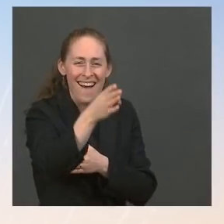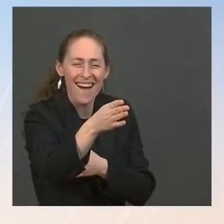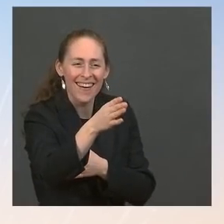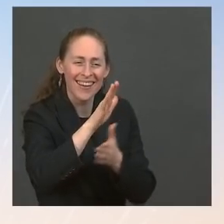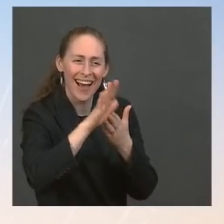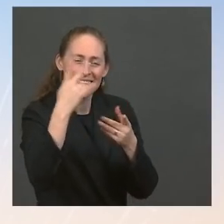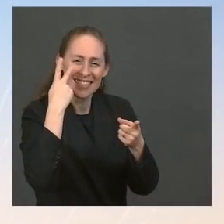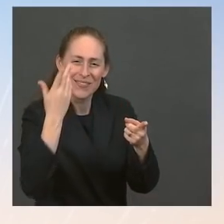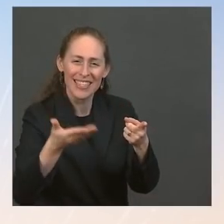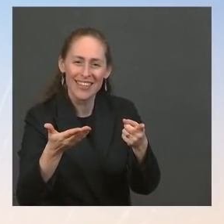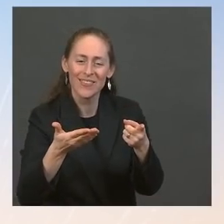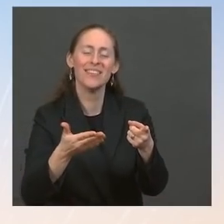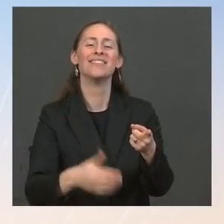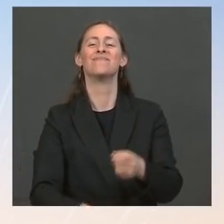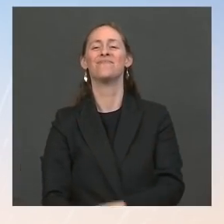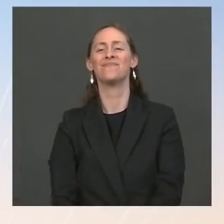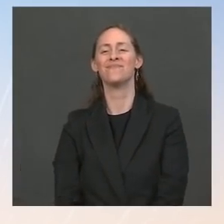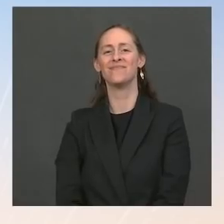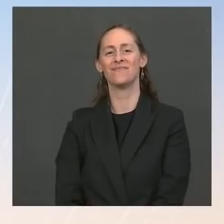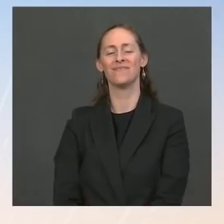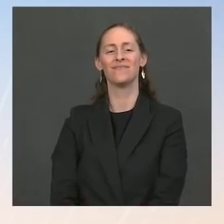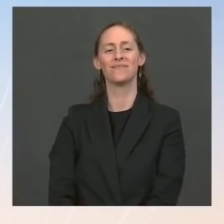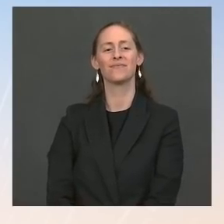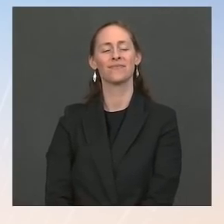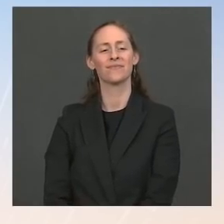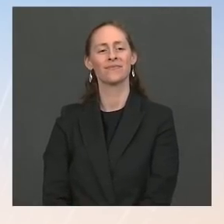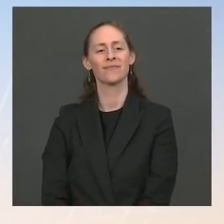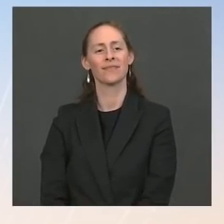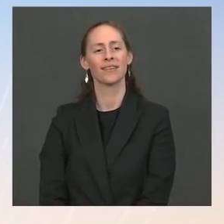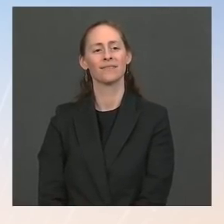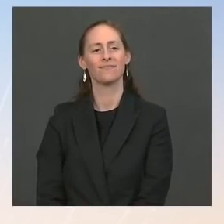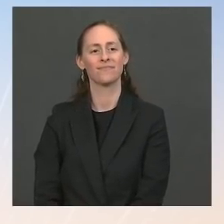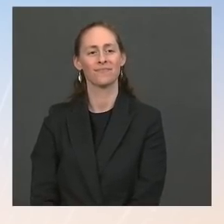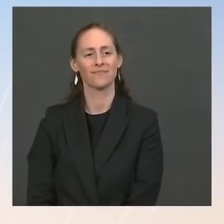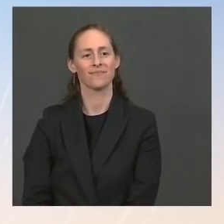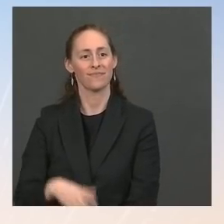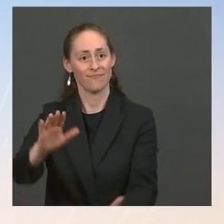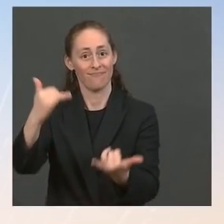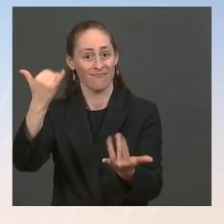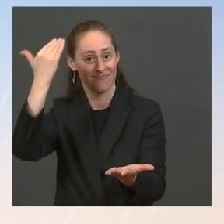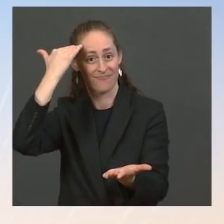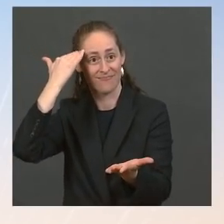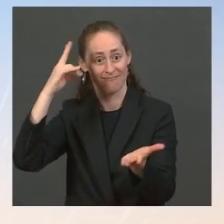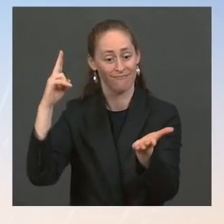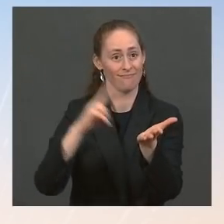So, the bill is being signed, and now we're going to spend the money. So I wanted to ask a little bit about